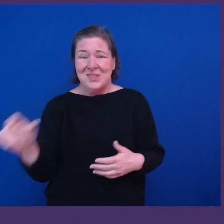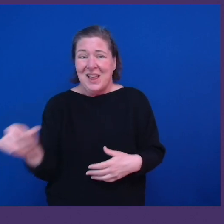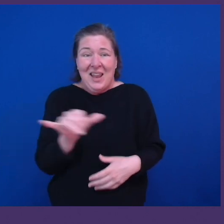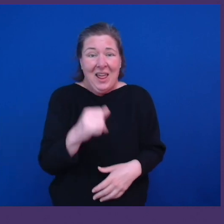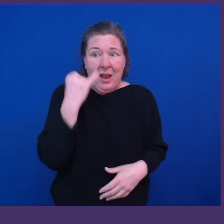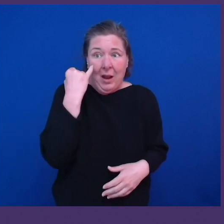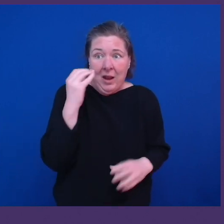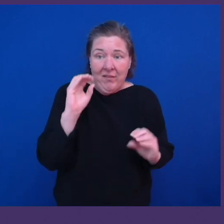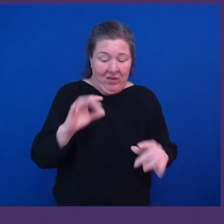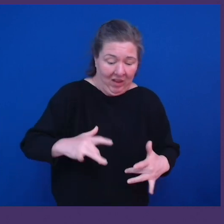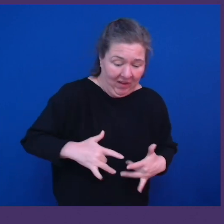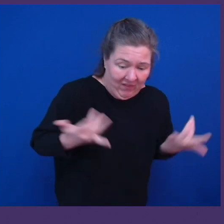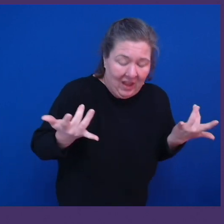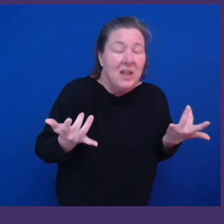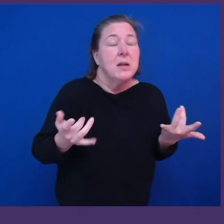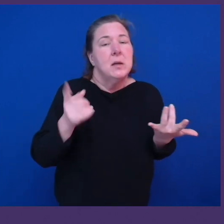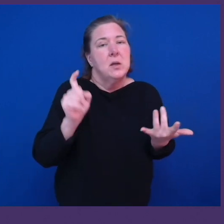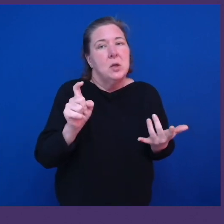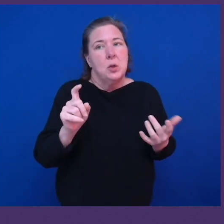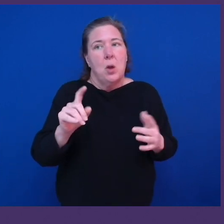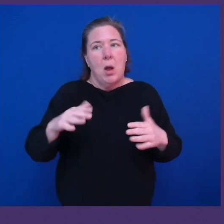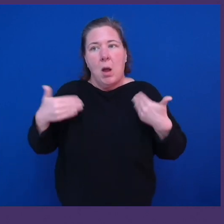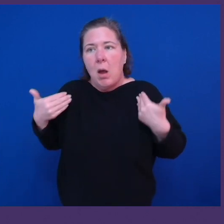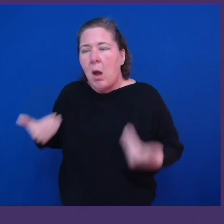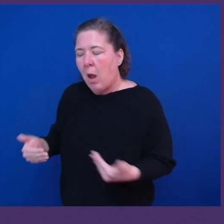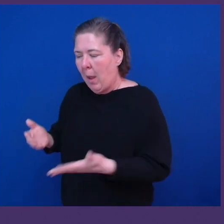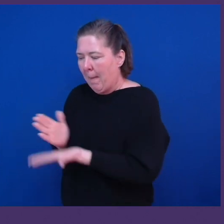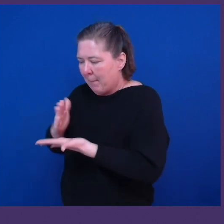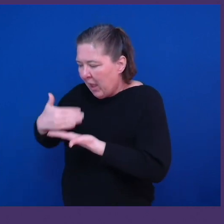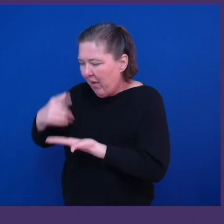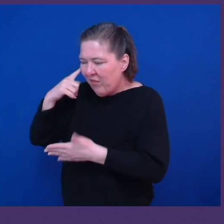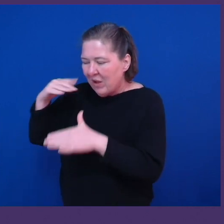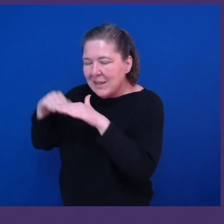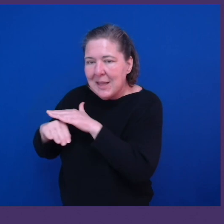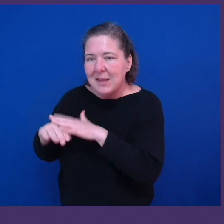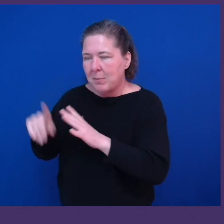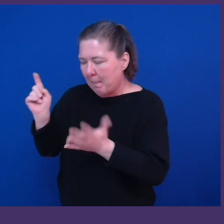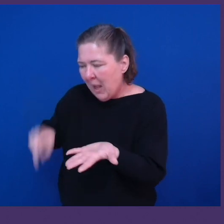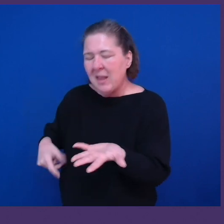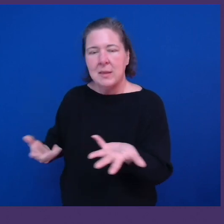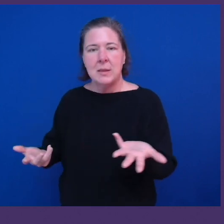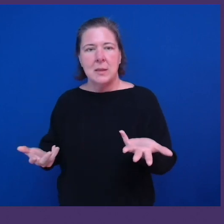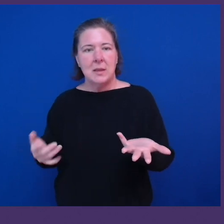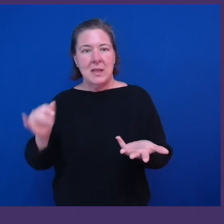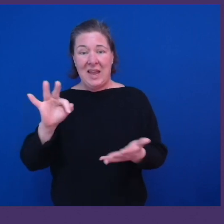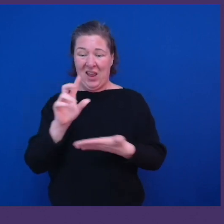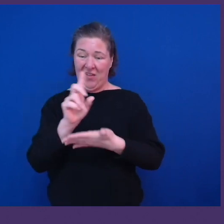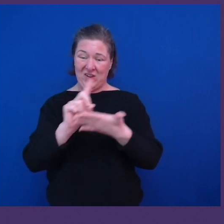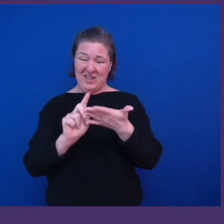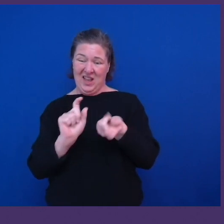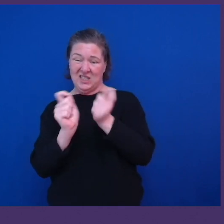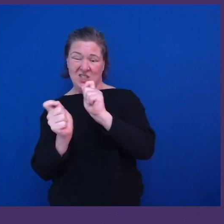you need to proactively budget for accessibility. If you're redesigning your website or your web application,